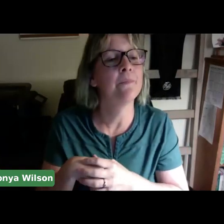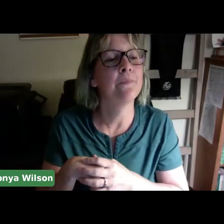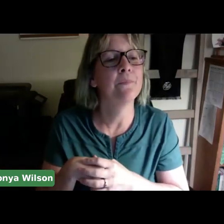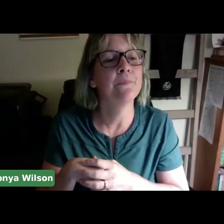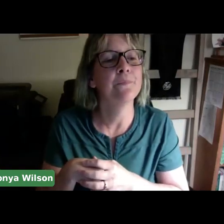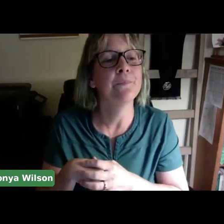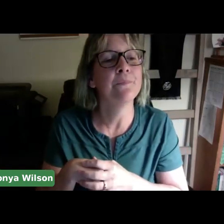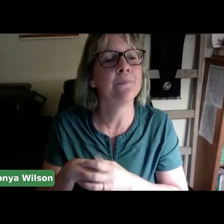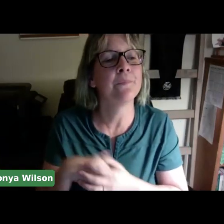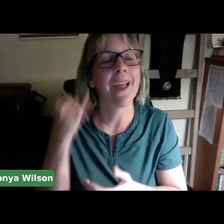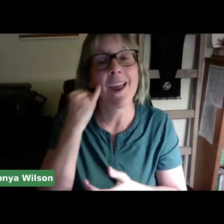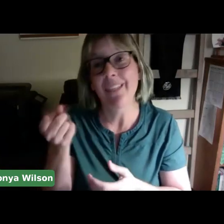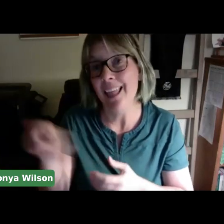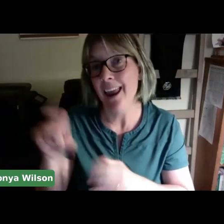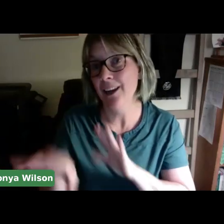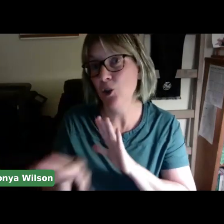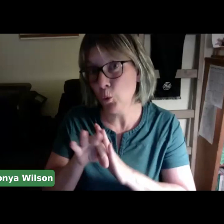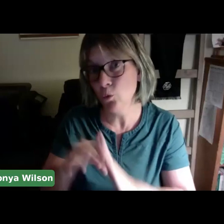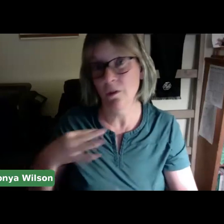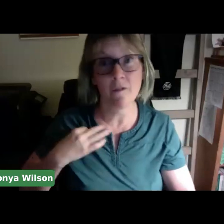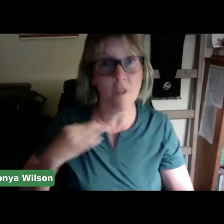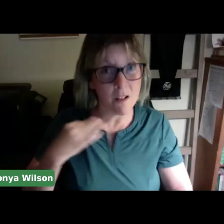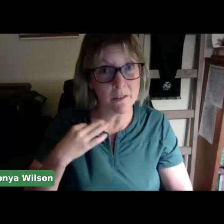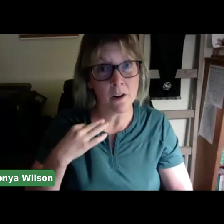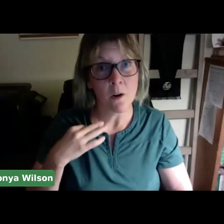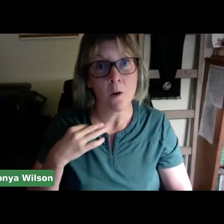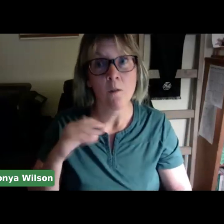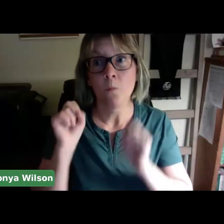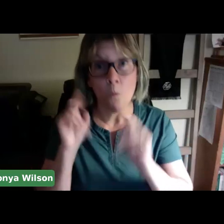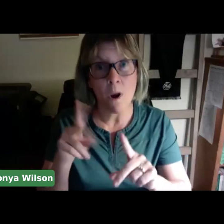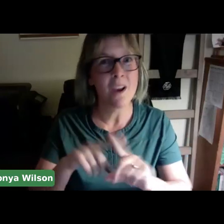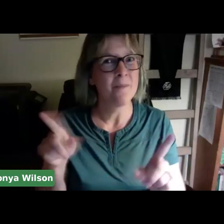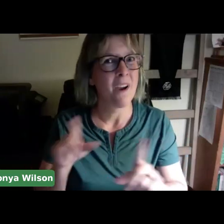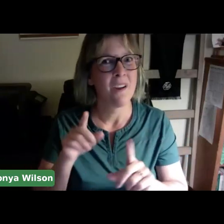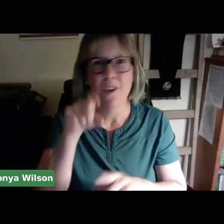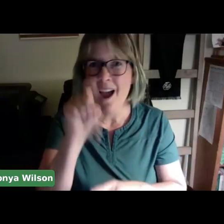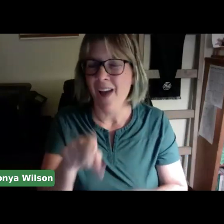To pay for interpreters so it doesn't have to be again an afterthought.